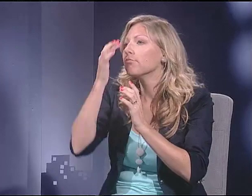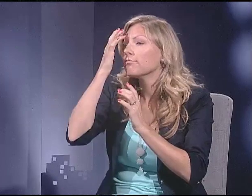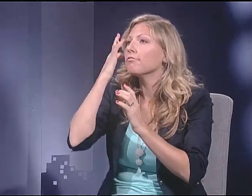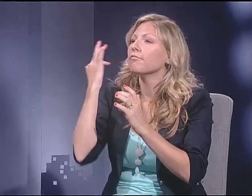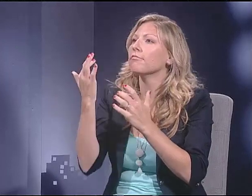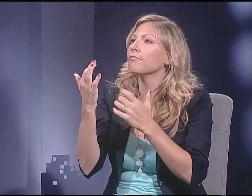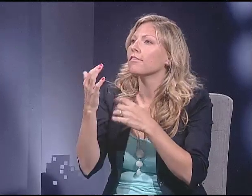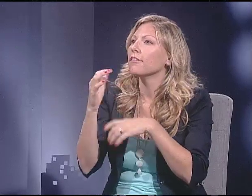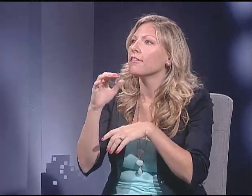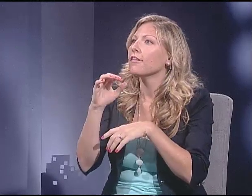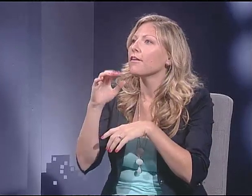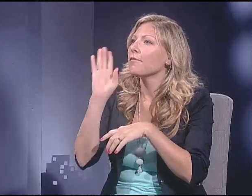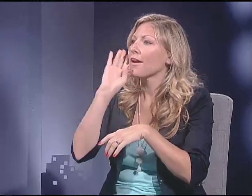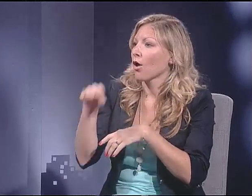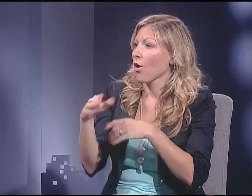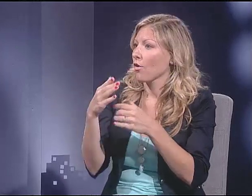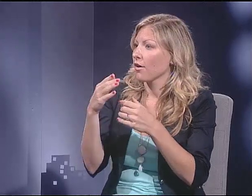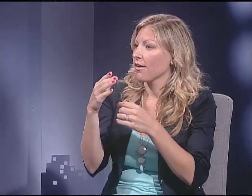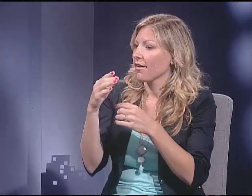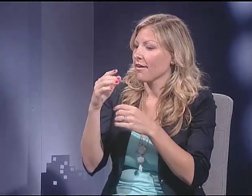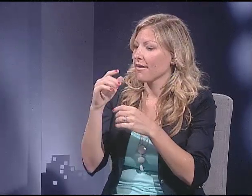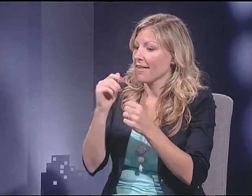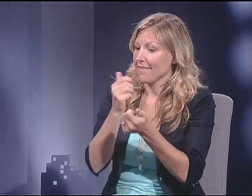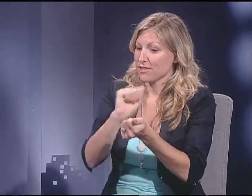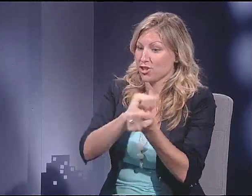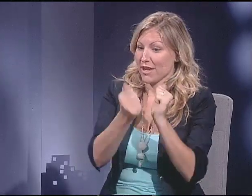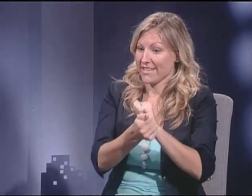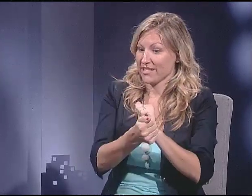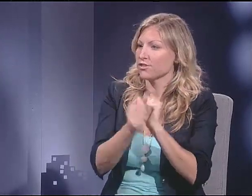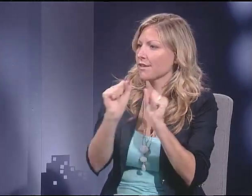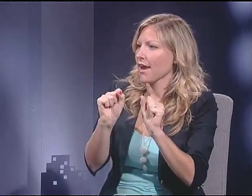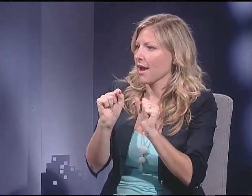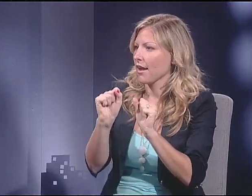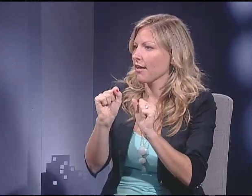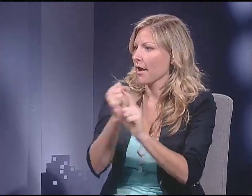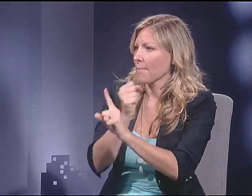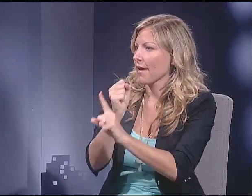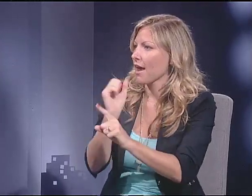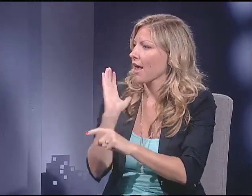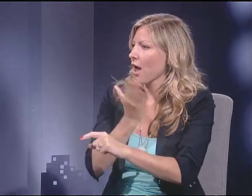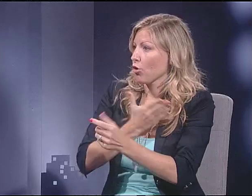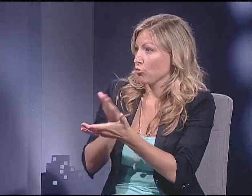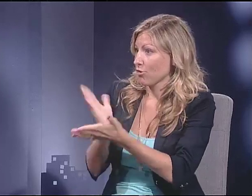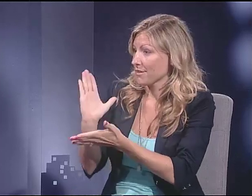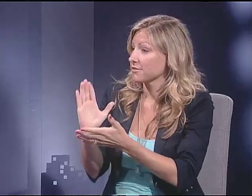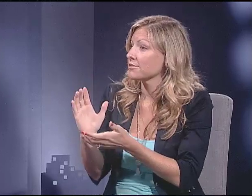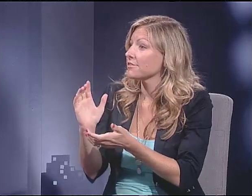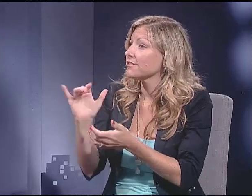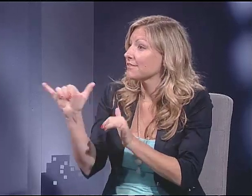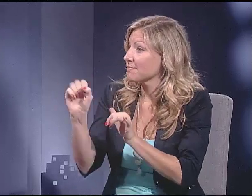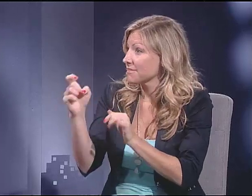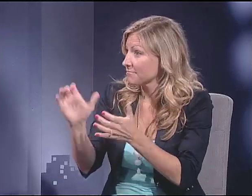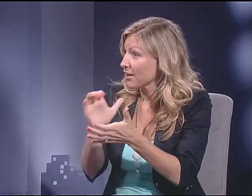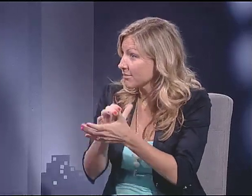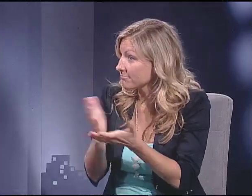is that unconstitutional or constitutional? So that, you know,